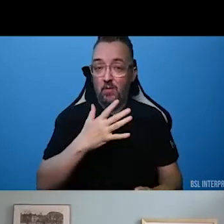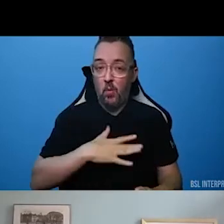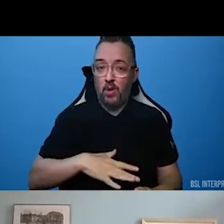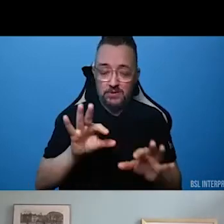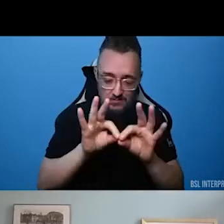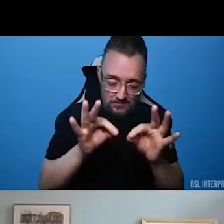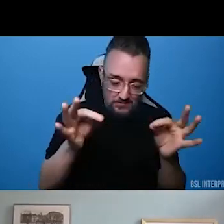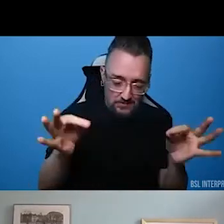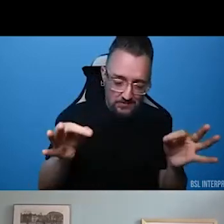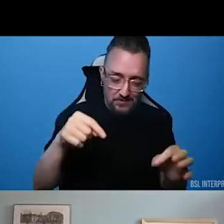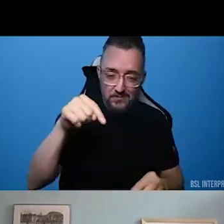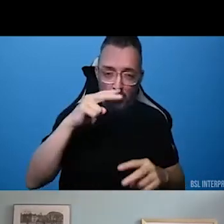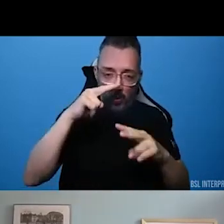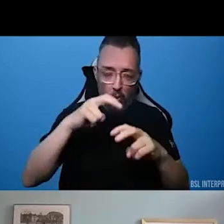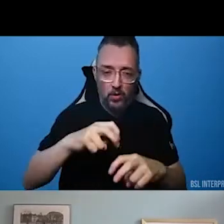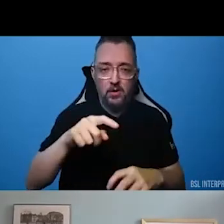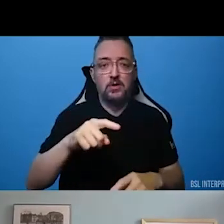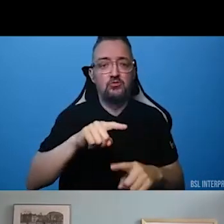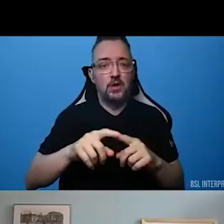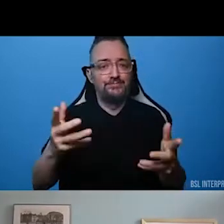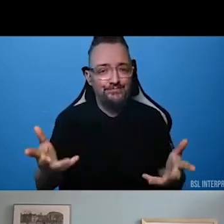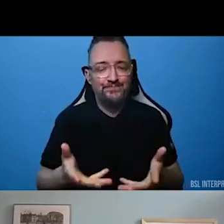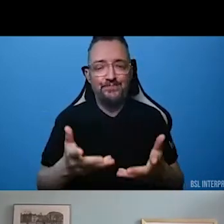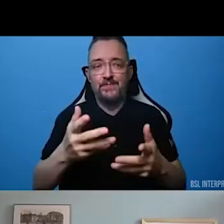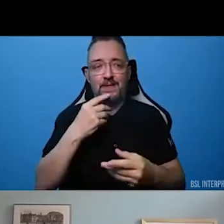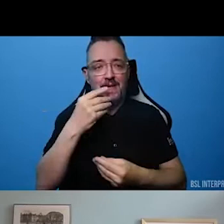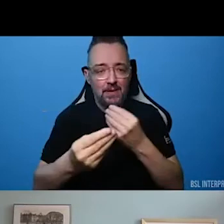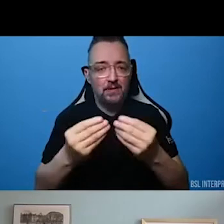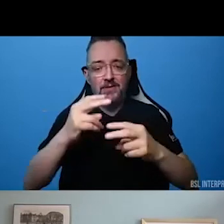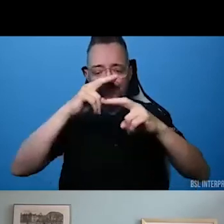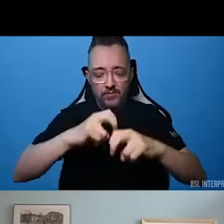and really emphasize the international and global elements